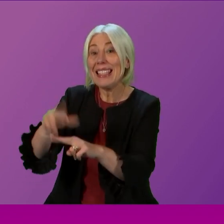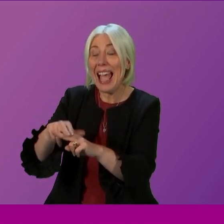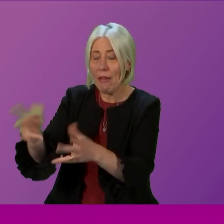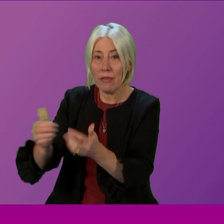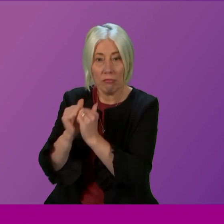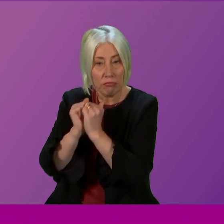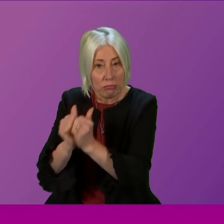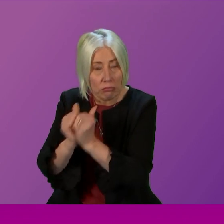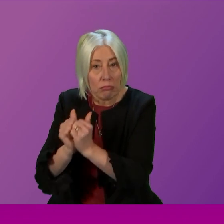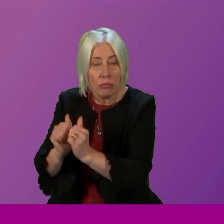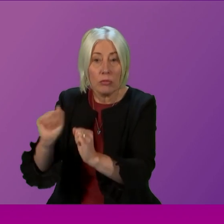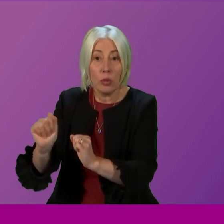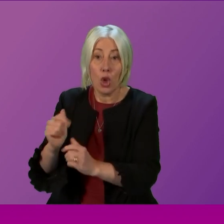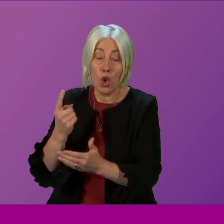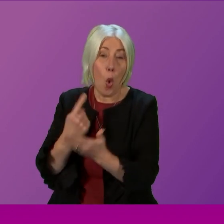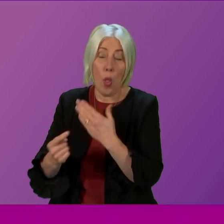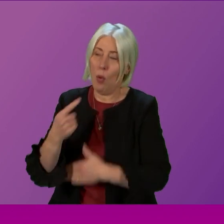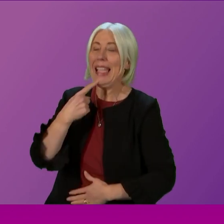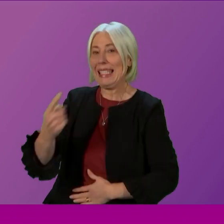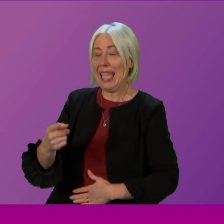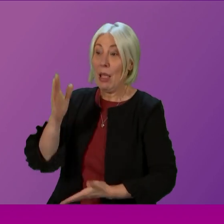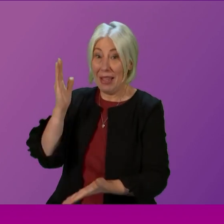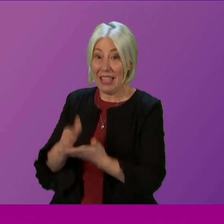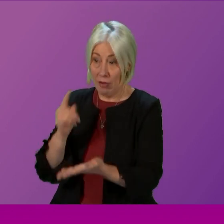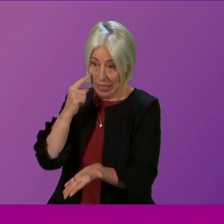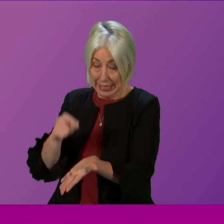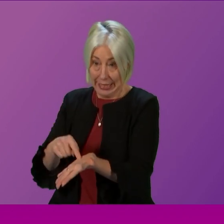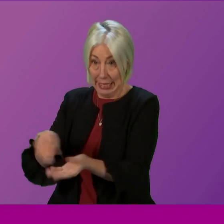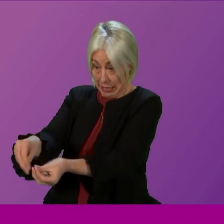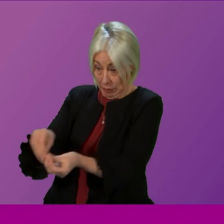not just in our rhetoric but in their pay packets, that they so richly deserve.